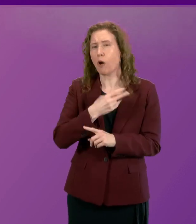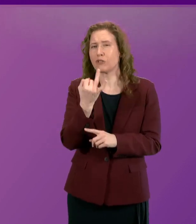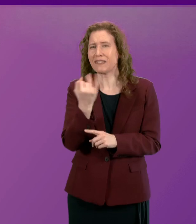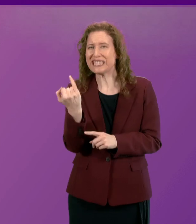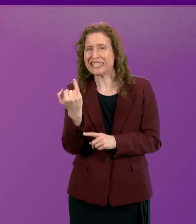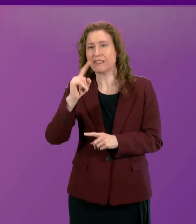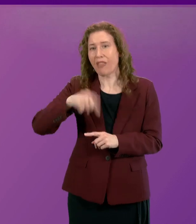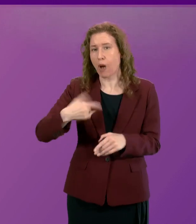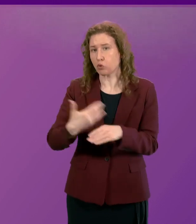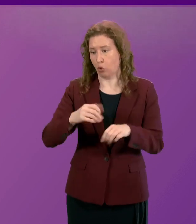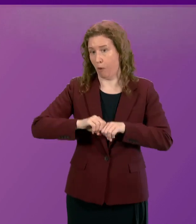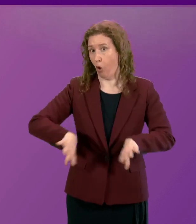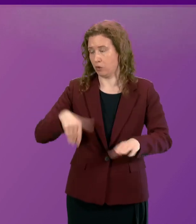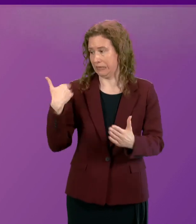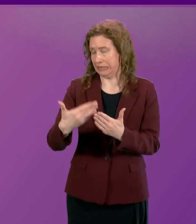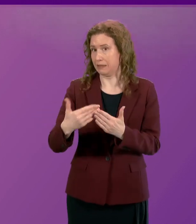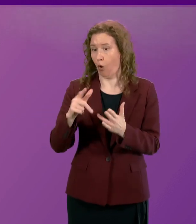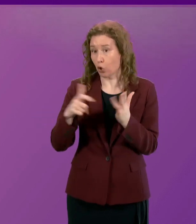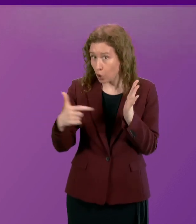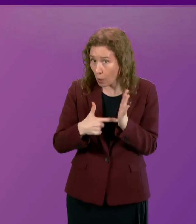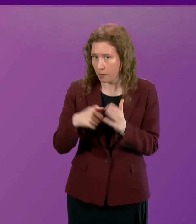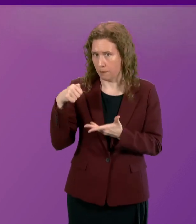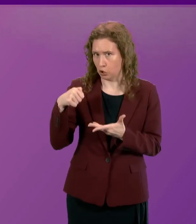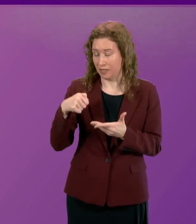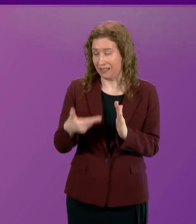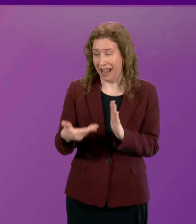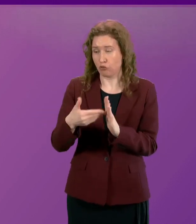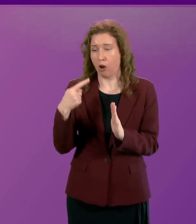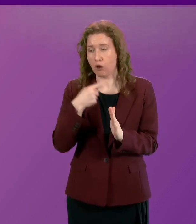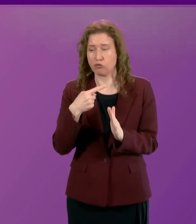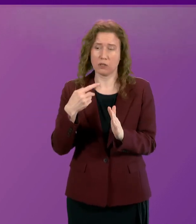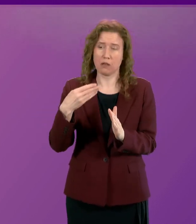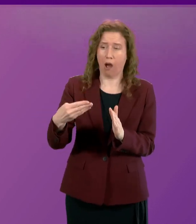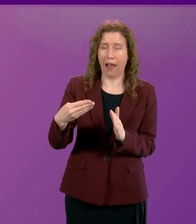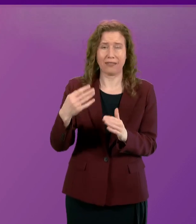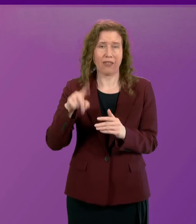since Labour’s October budget, with another 109,000 losses expected in May. Annual UK debt